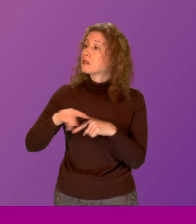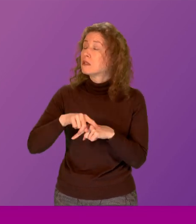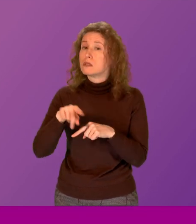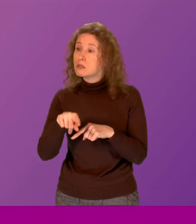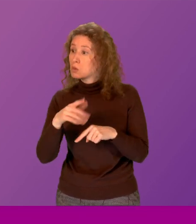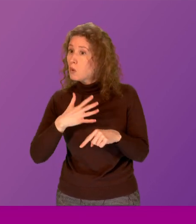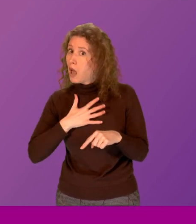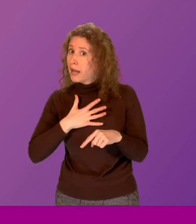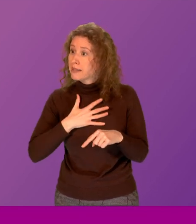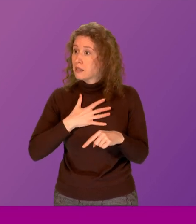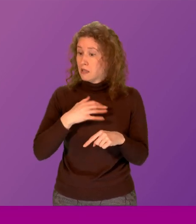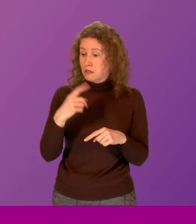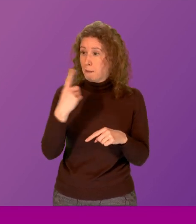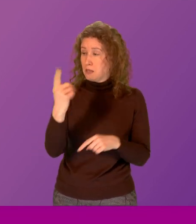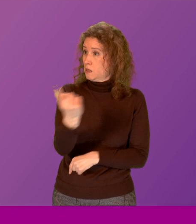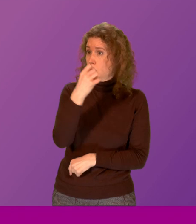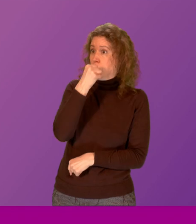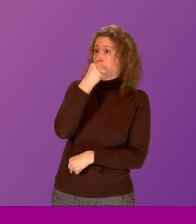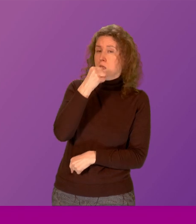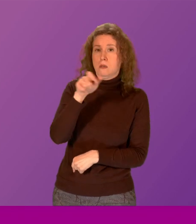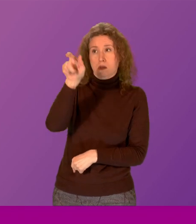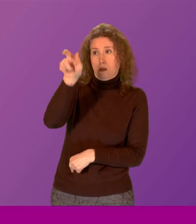being confronted with a microphone held by the likes of Bernard Ponsonby. Over the past